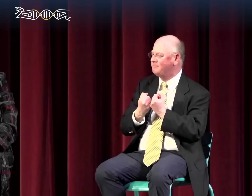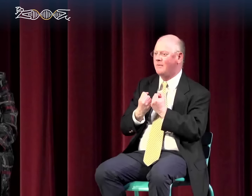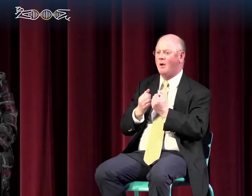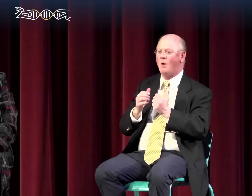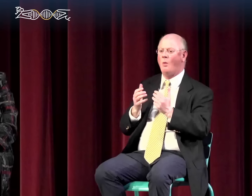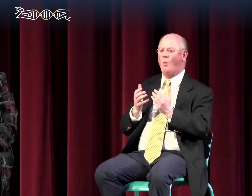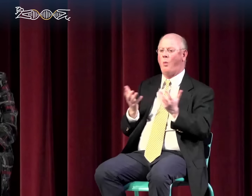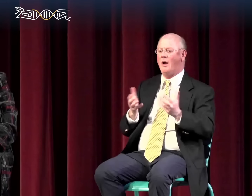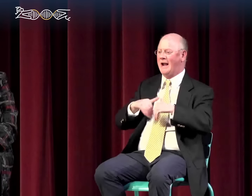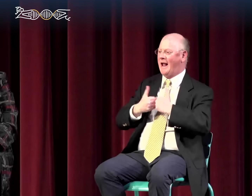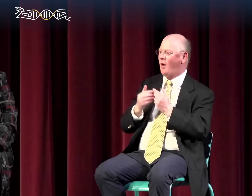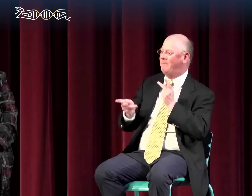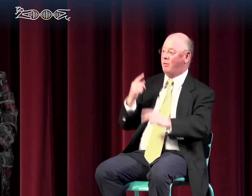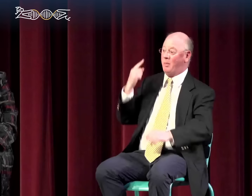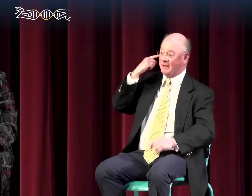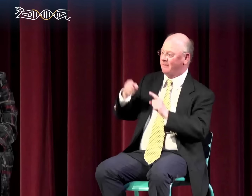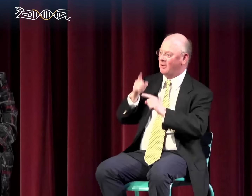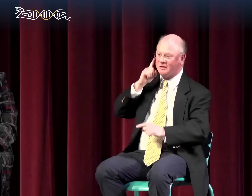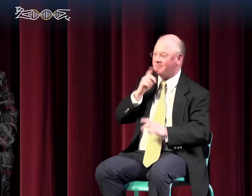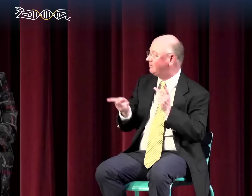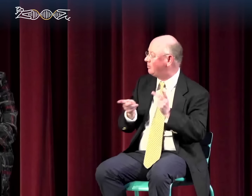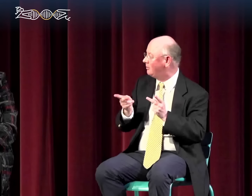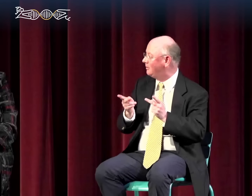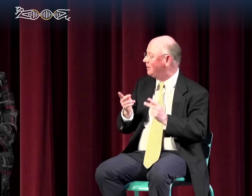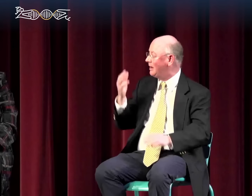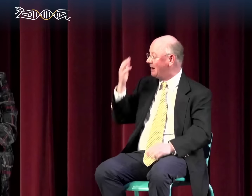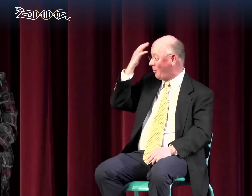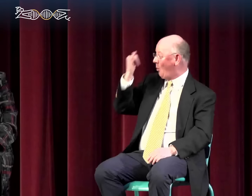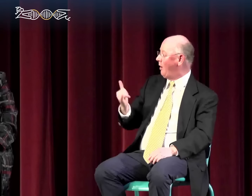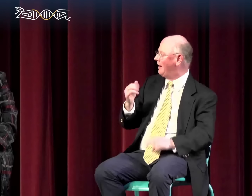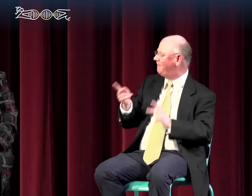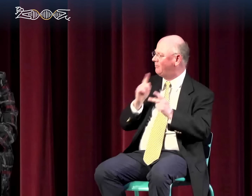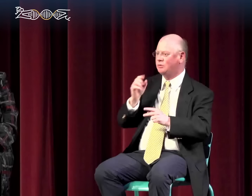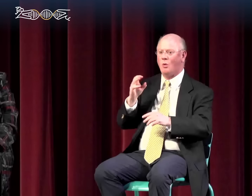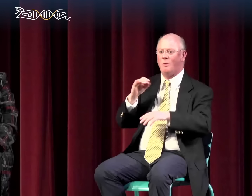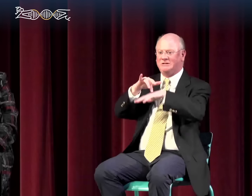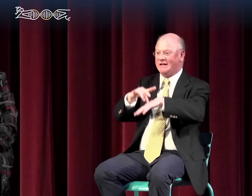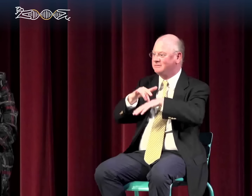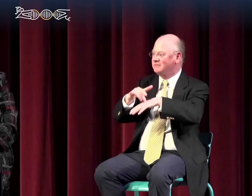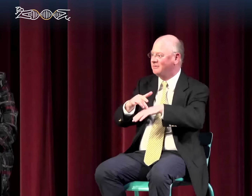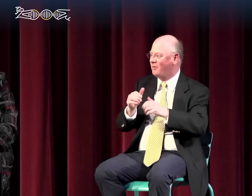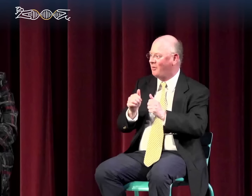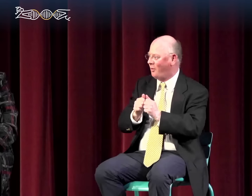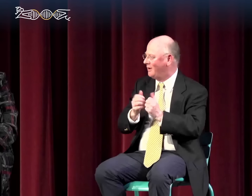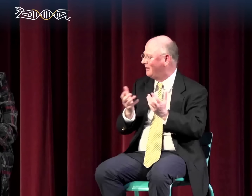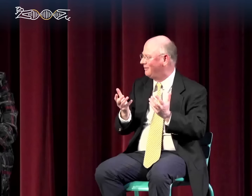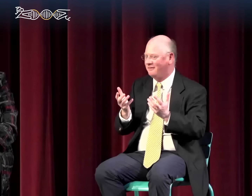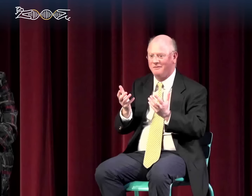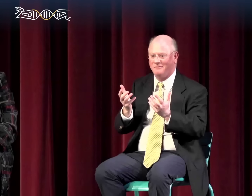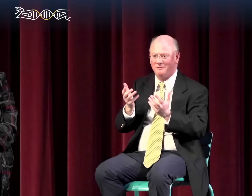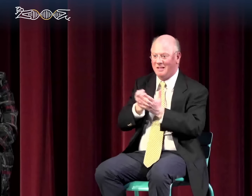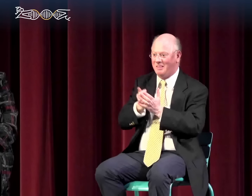of those days, it says something about what people believe to be true about Deaf people.